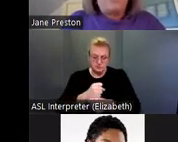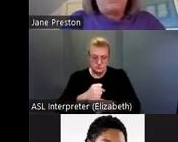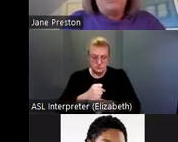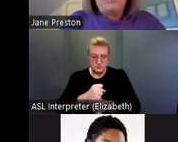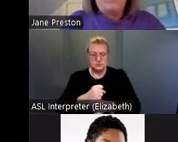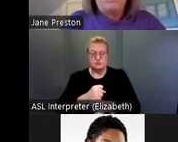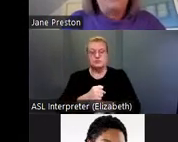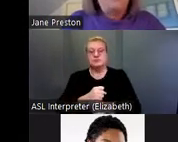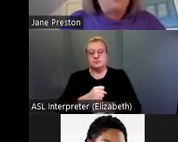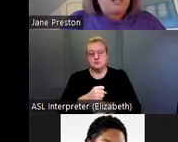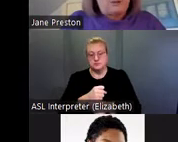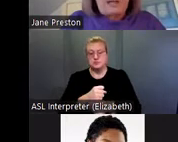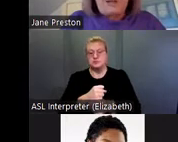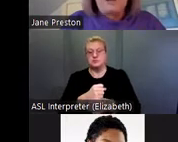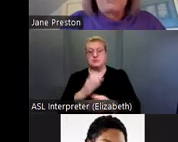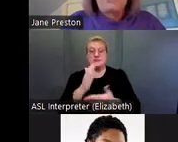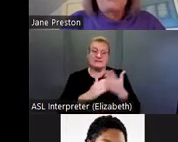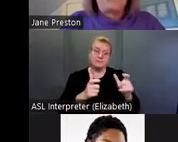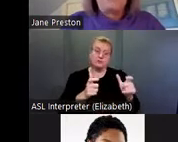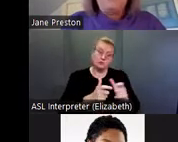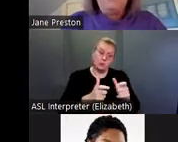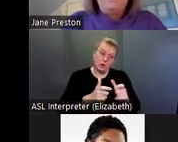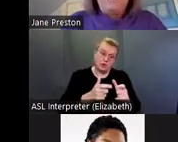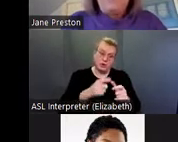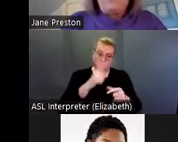we were slightly smaller because of COVID,